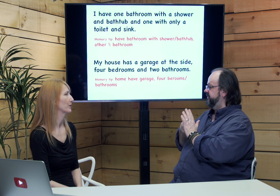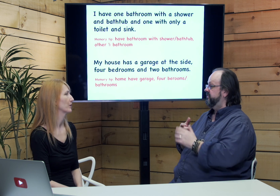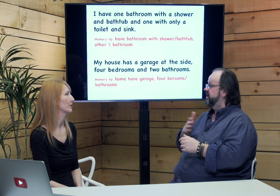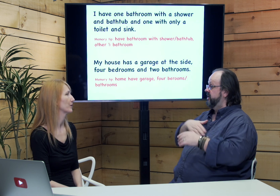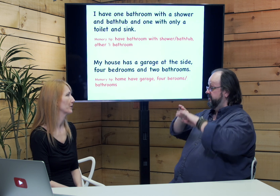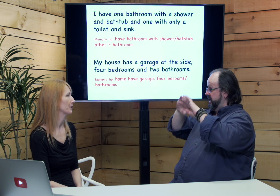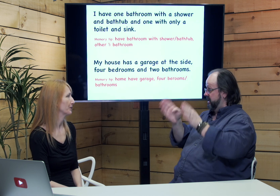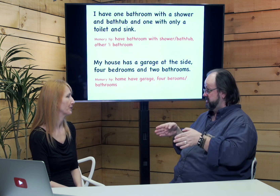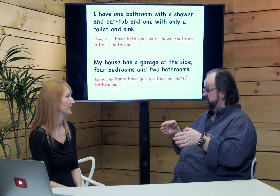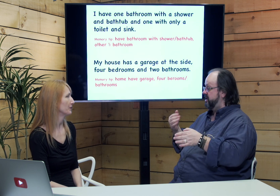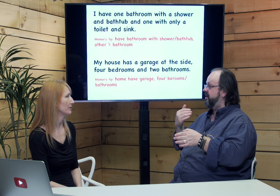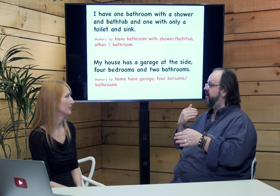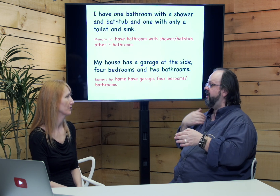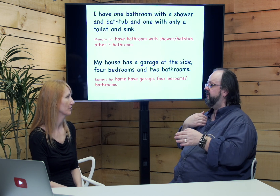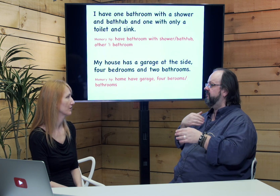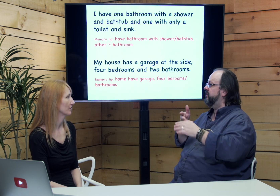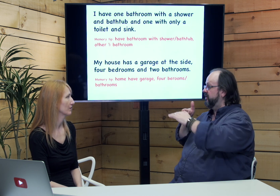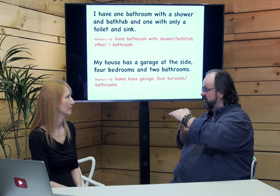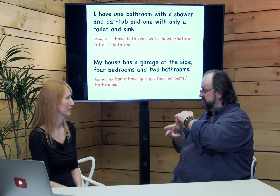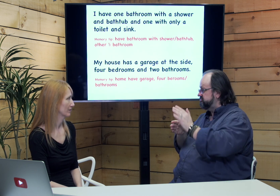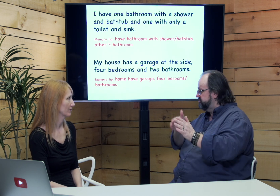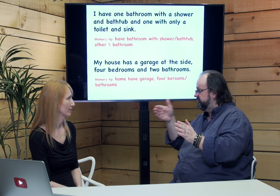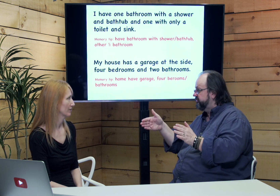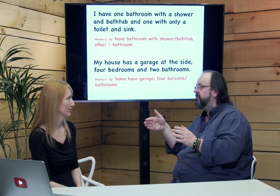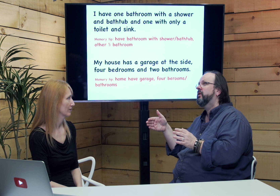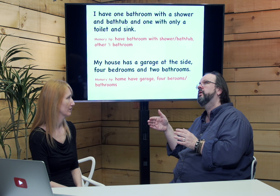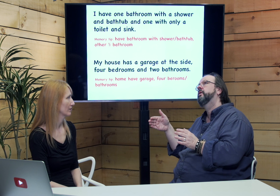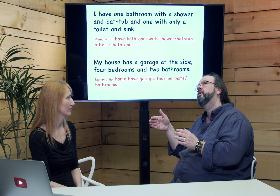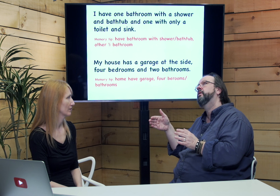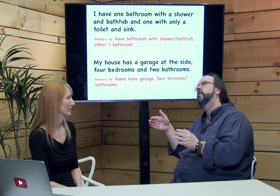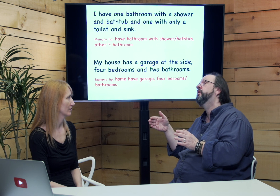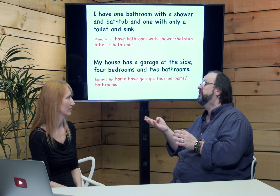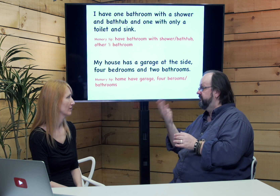For example, "My house has a garage (pause to think)...